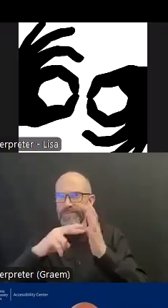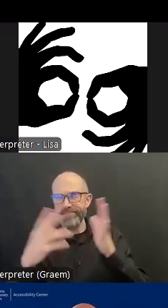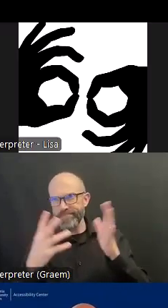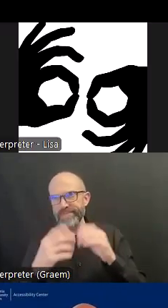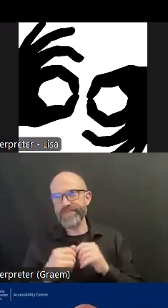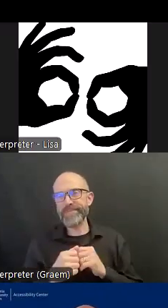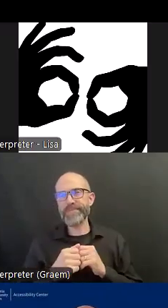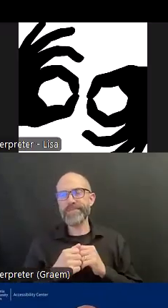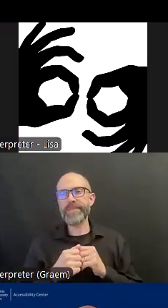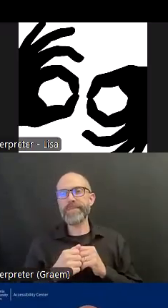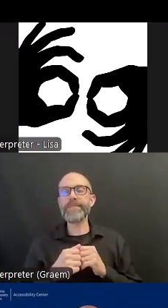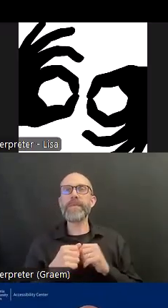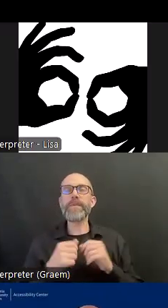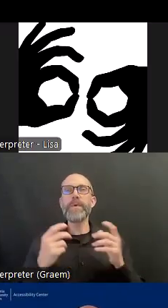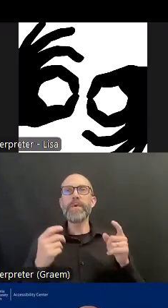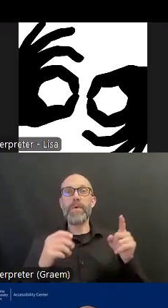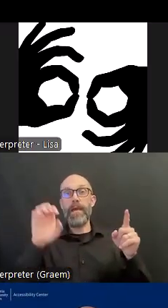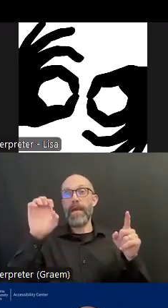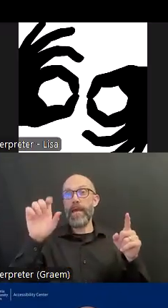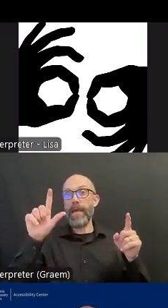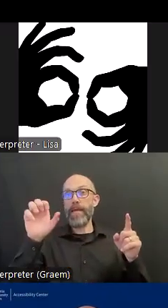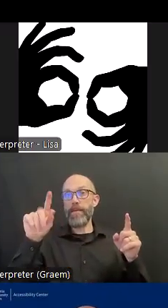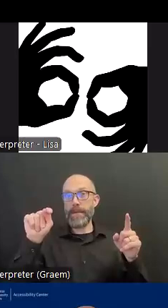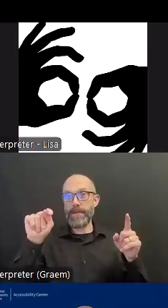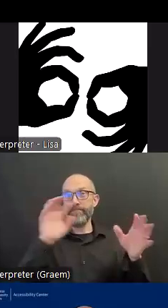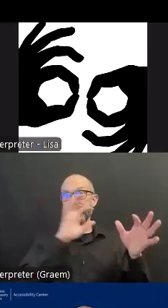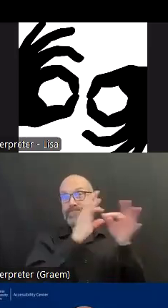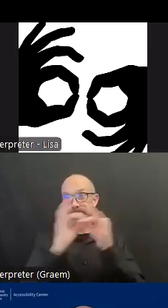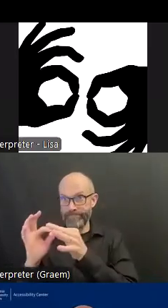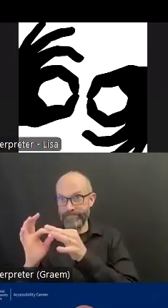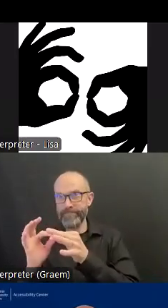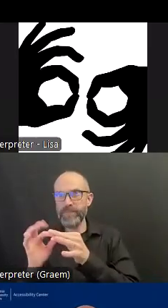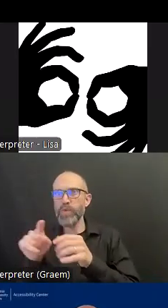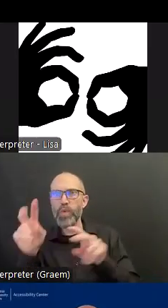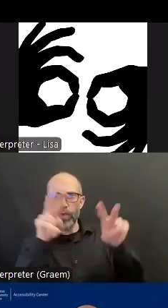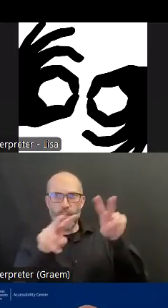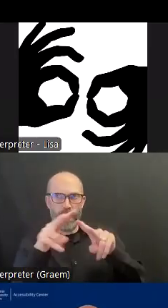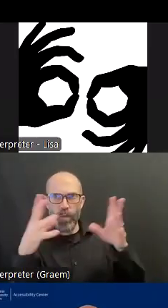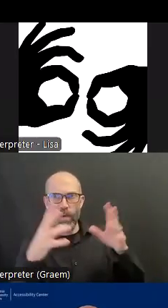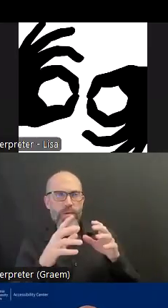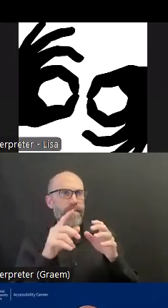So tying in the elements so you know what to be looking at, and how to evaluate it is what's planned for the resource.